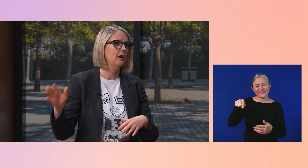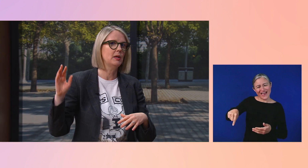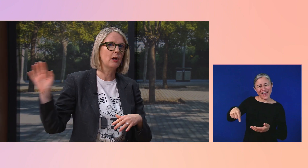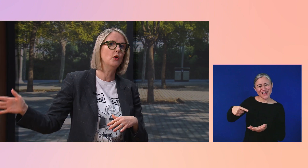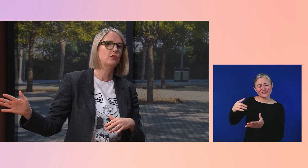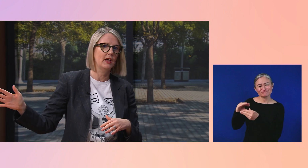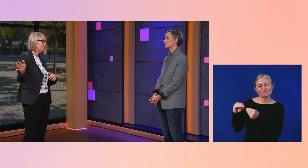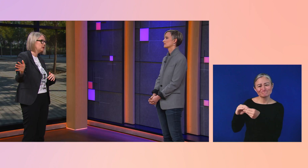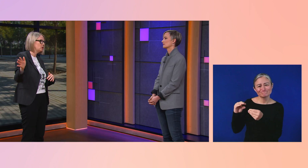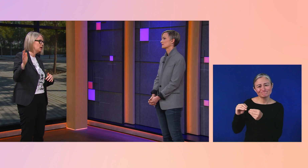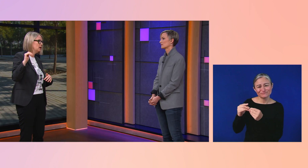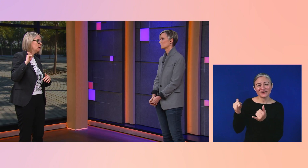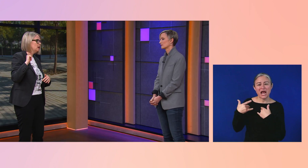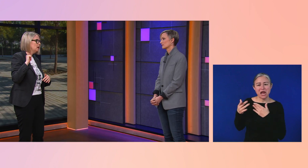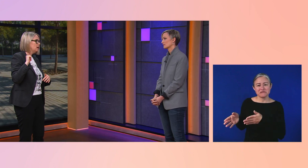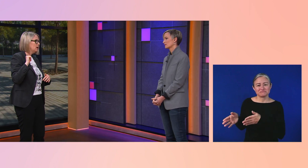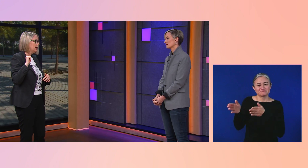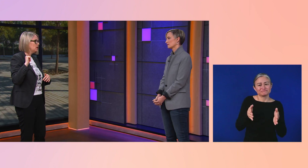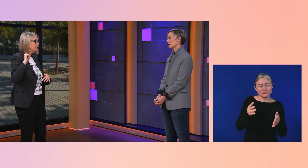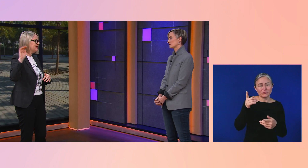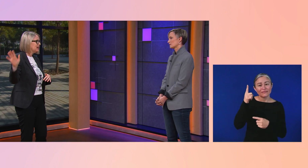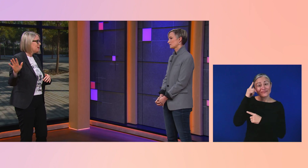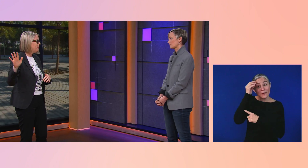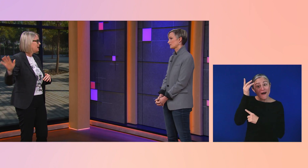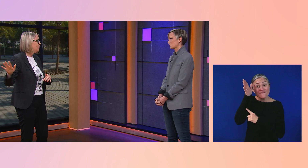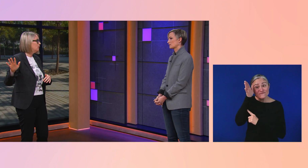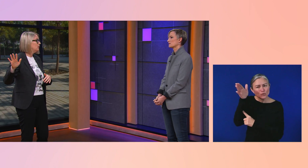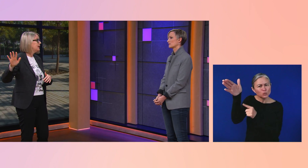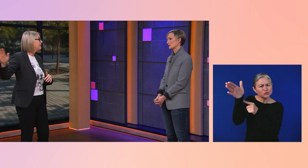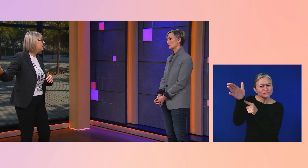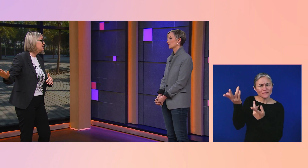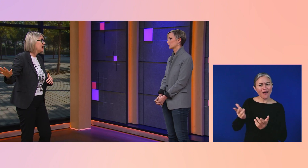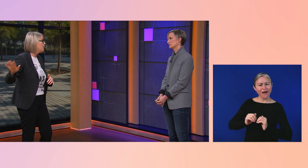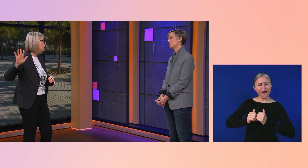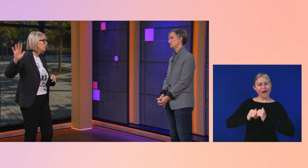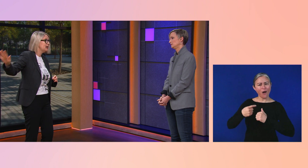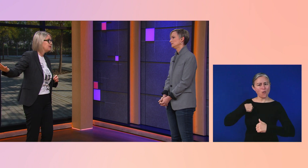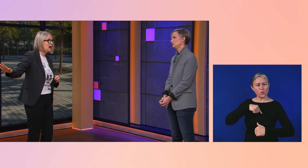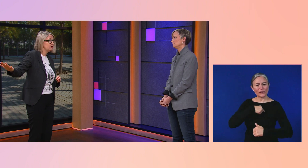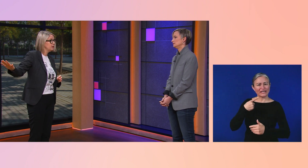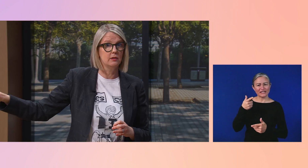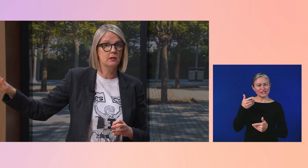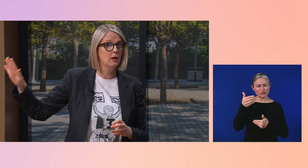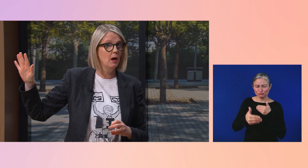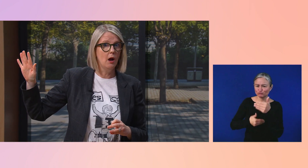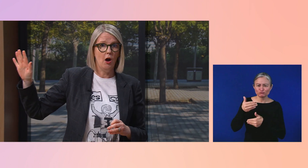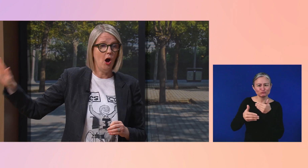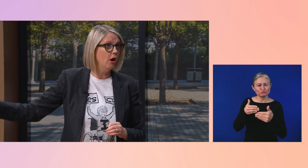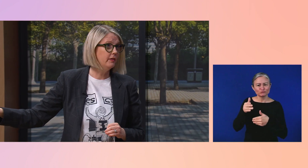How do we go to that future? You think about people listening today, we've got 20,000 on